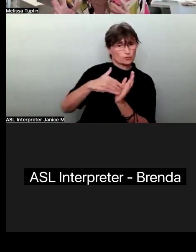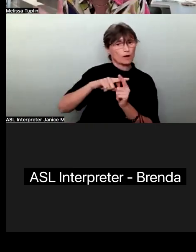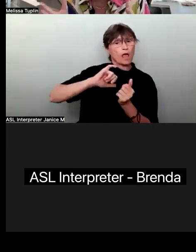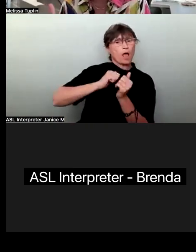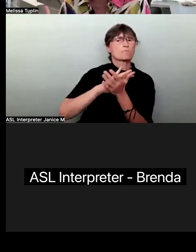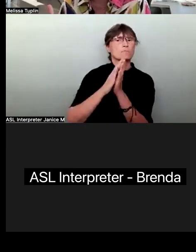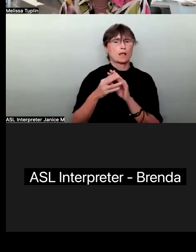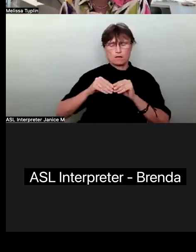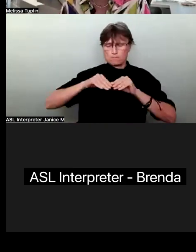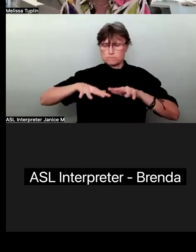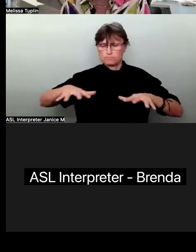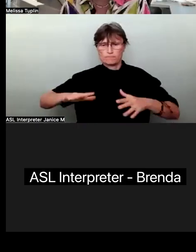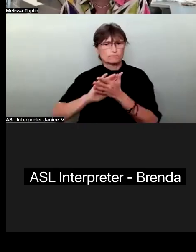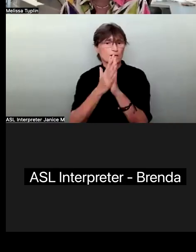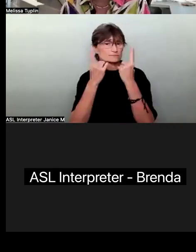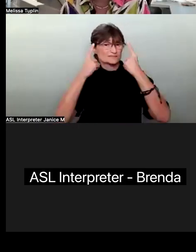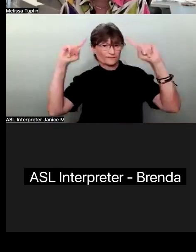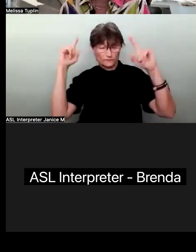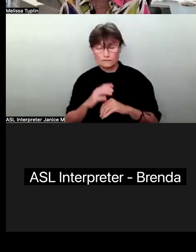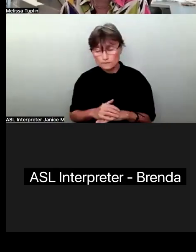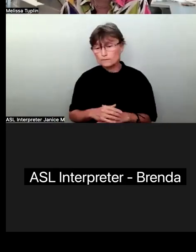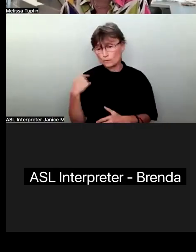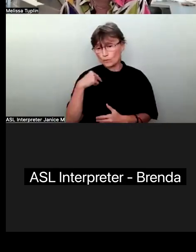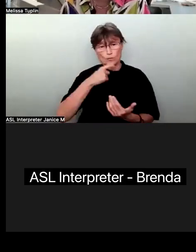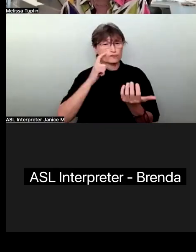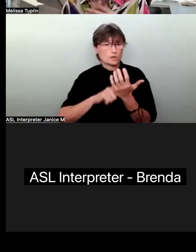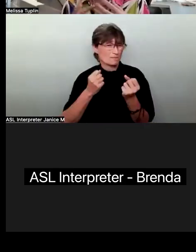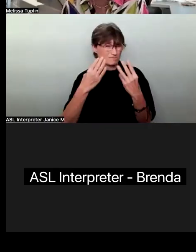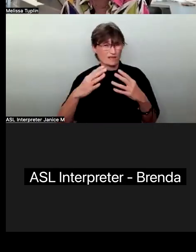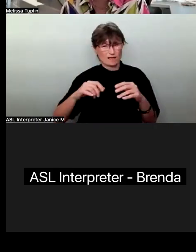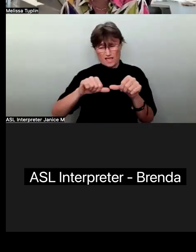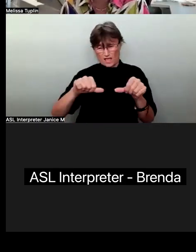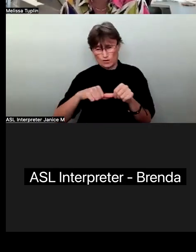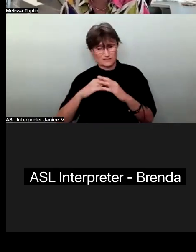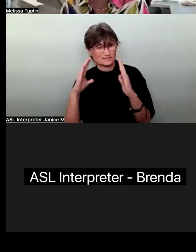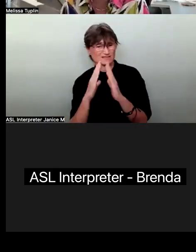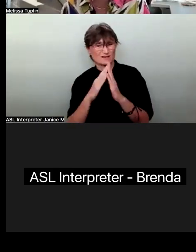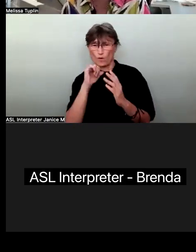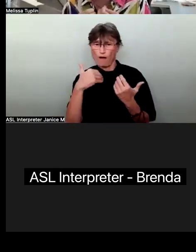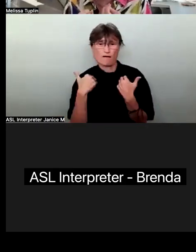It also recognizes that there are many areas of the city that have fewer activities. And we are